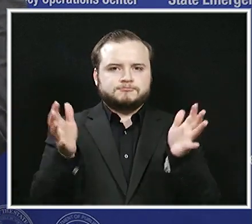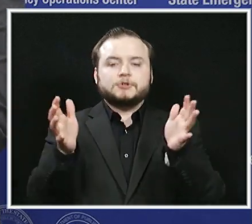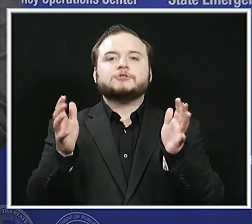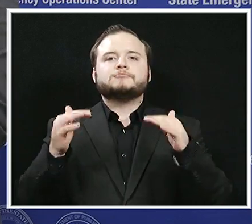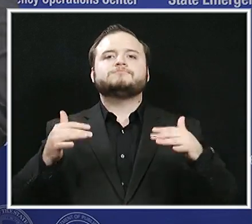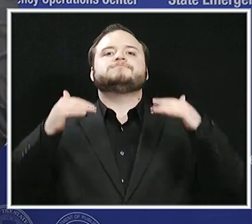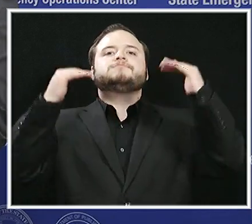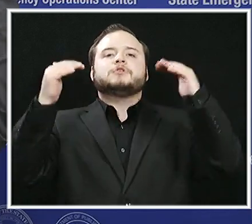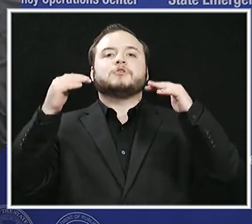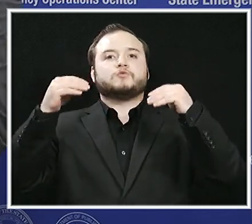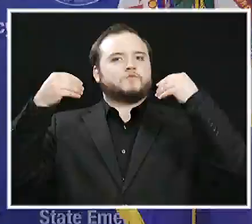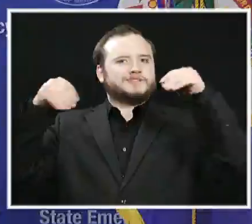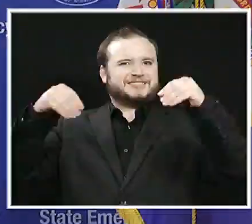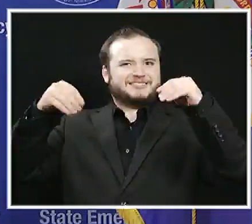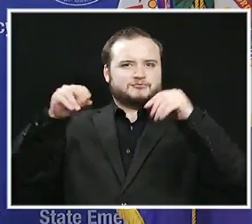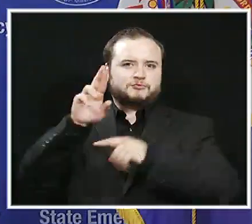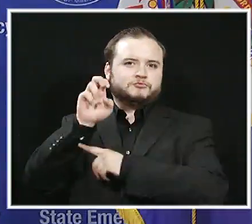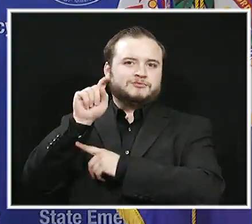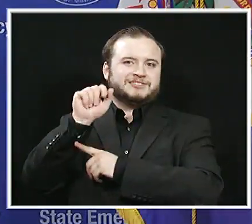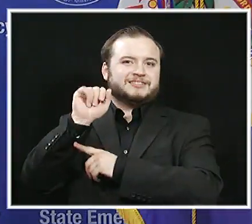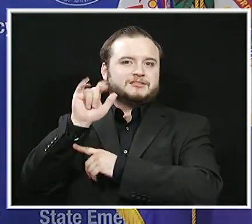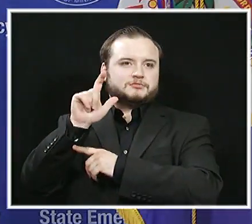Nustad, president of the retailer association.